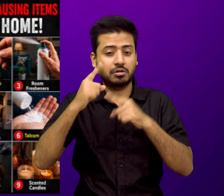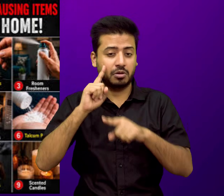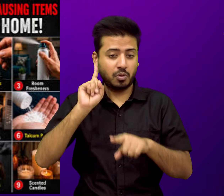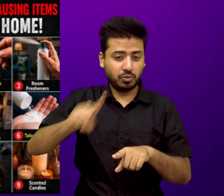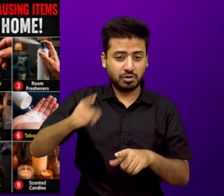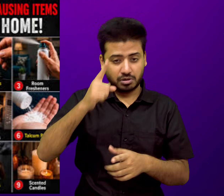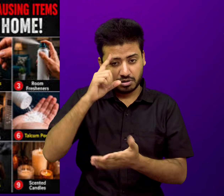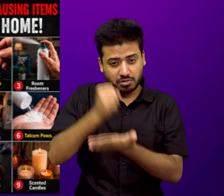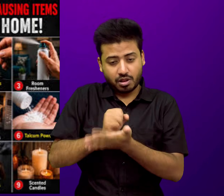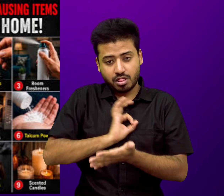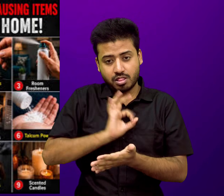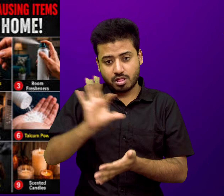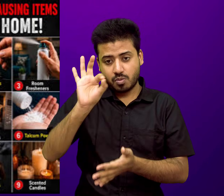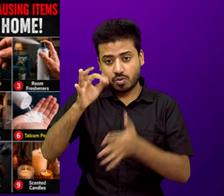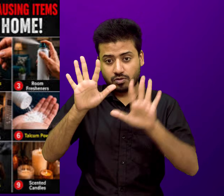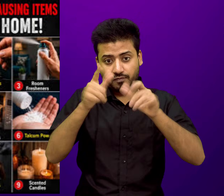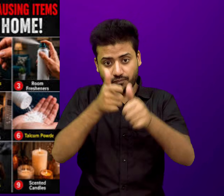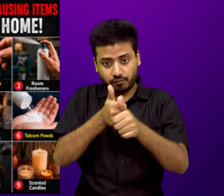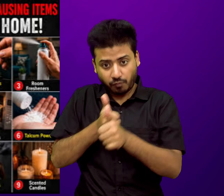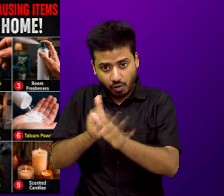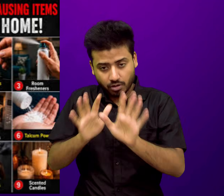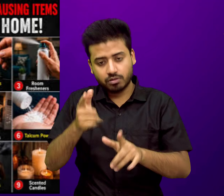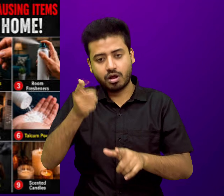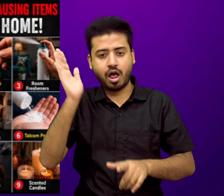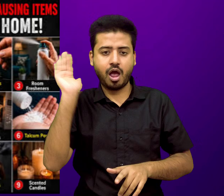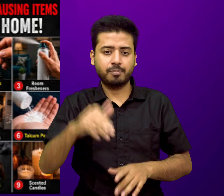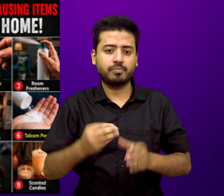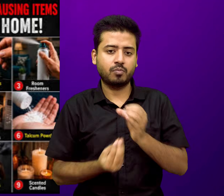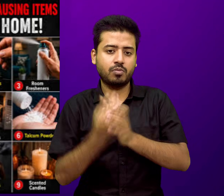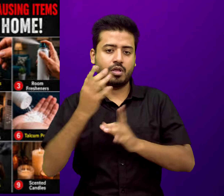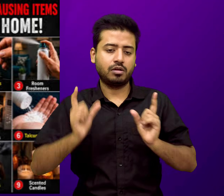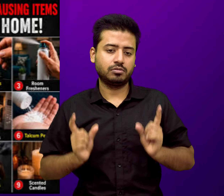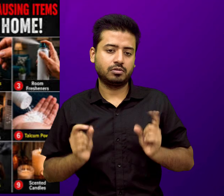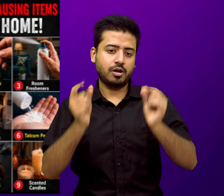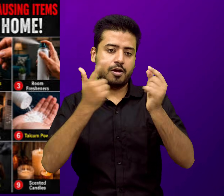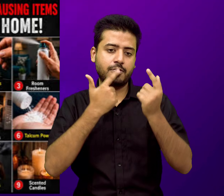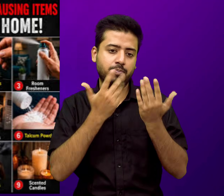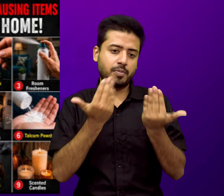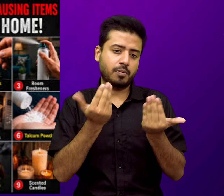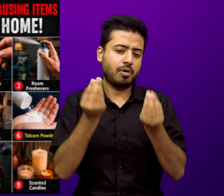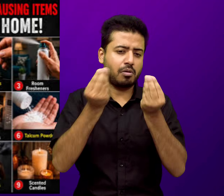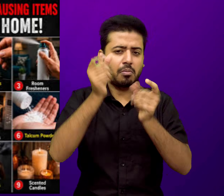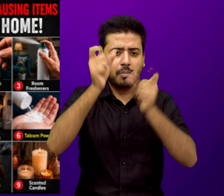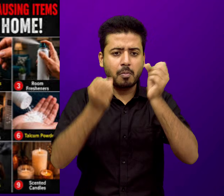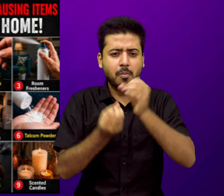deposits of asbestous, a naturally occurring silicut mineral known to be highly carcinogenic.